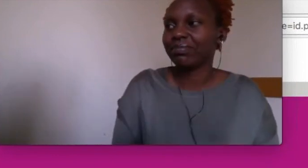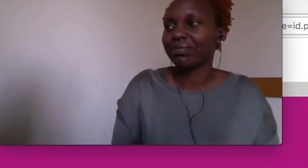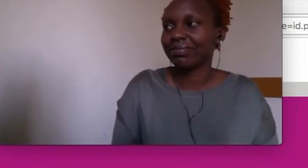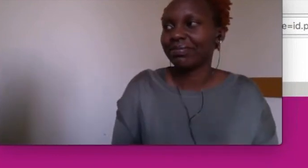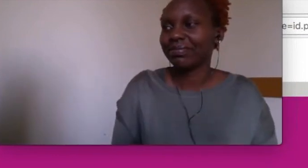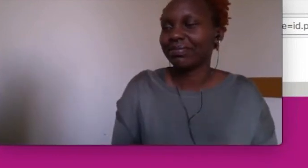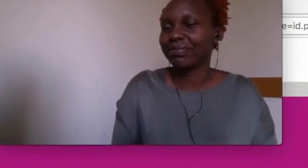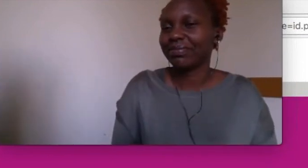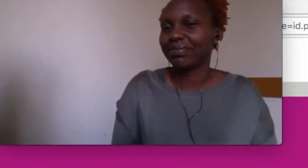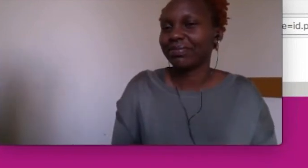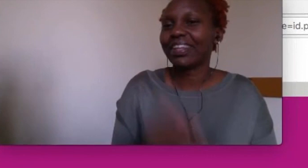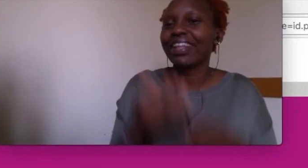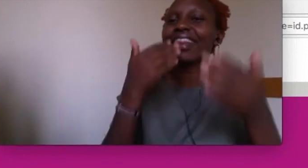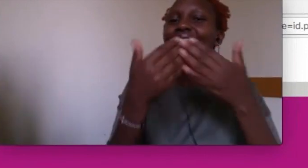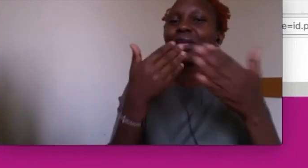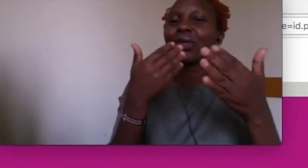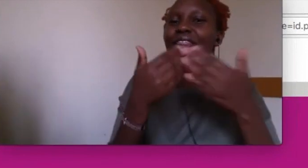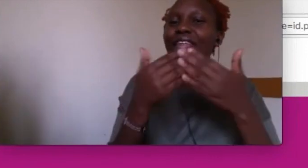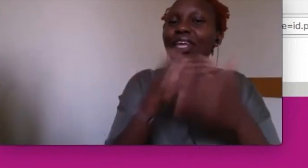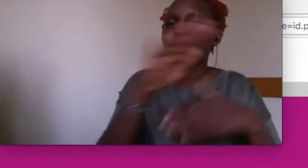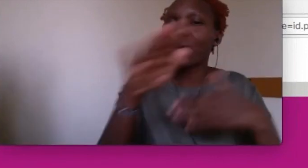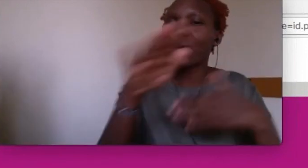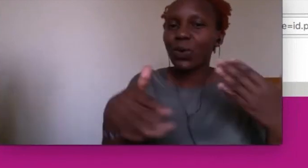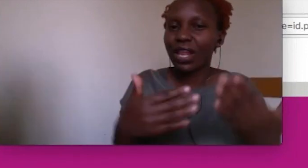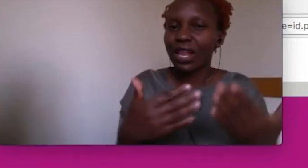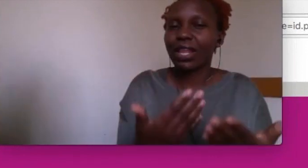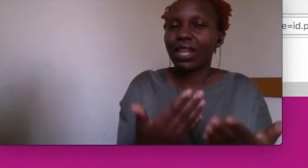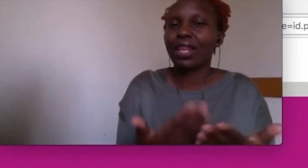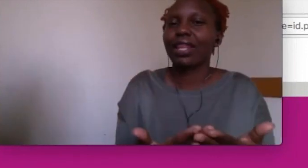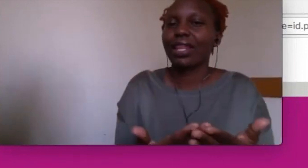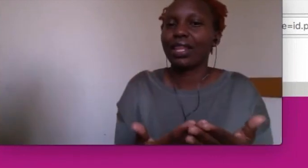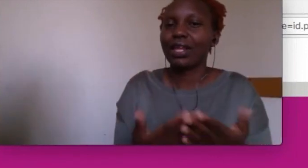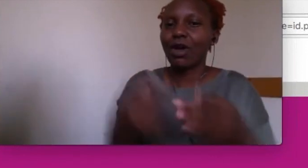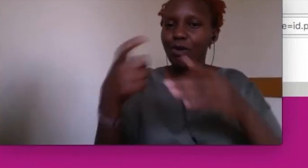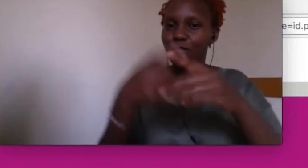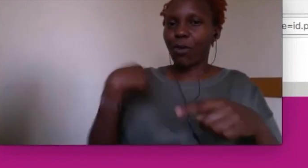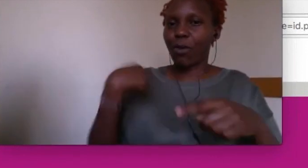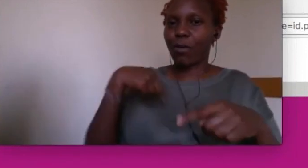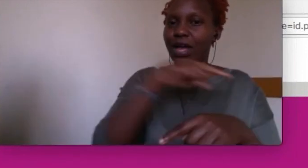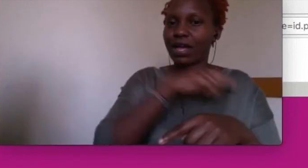So thank you everyone and from us, for now, goodbye.